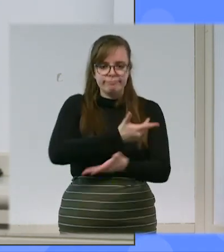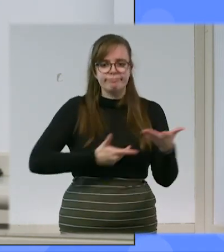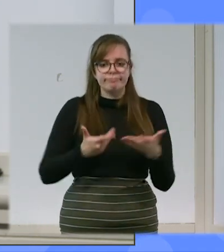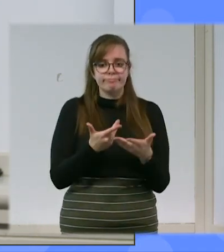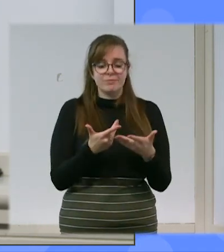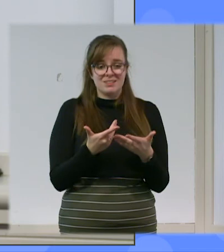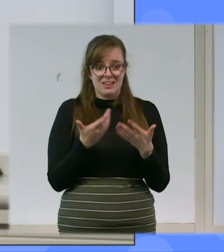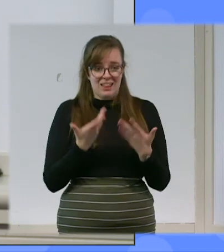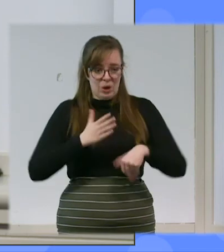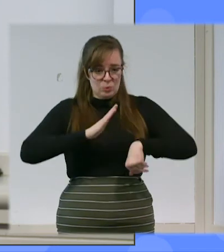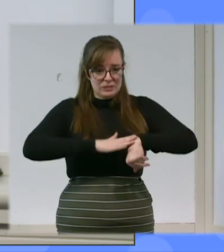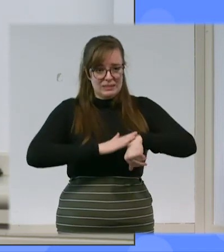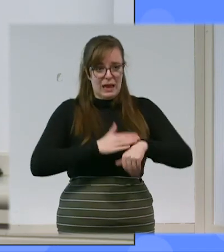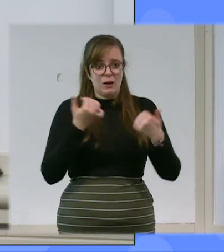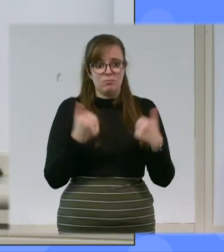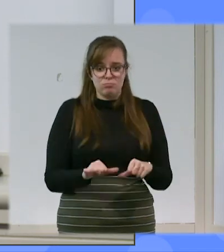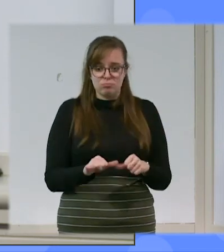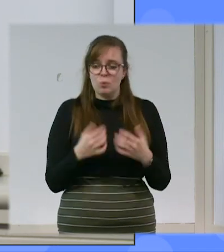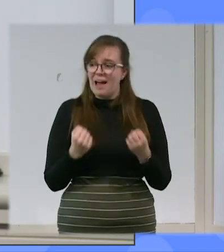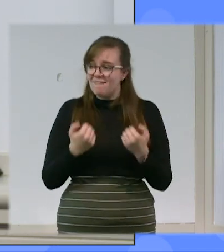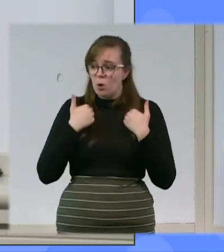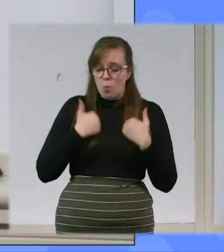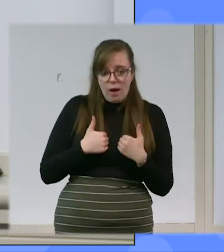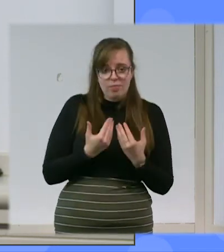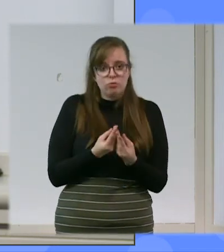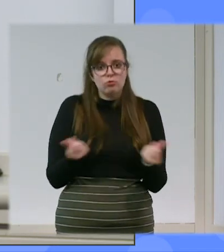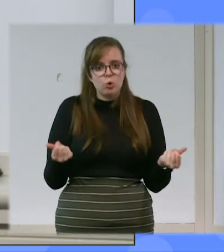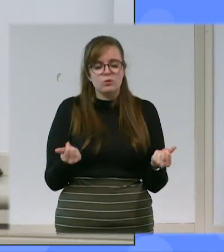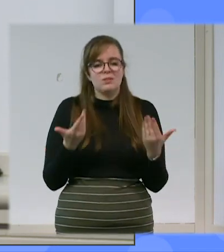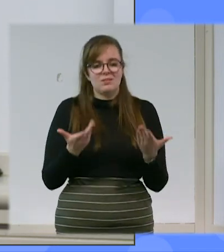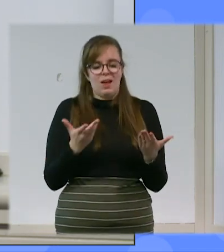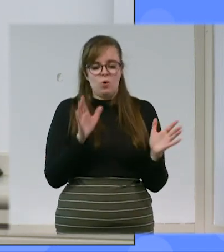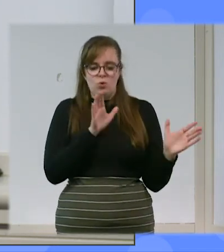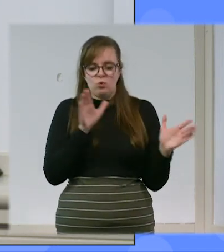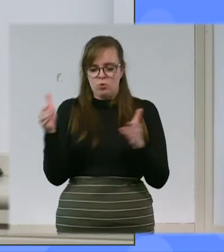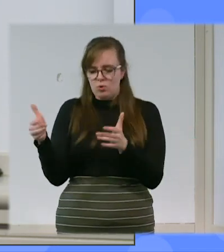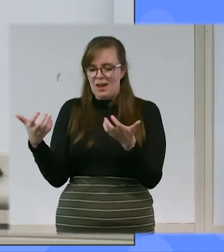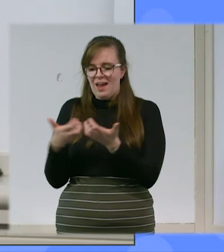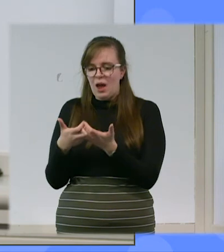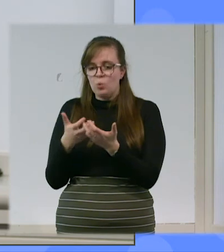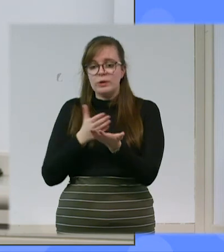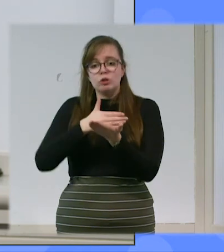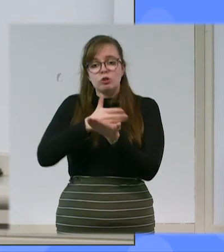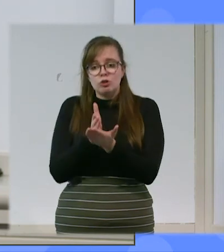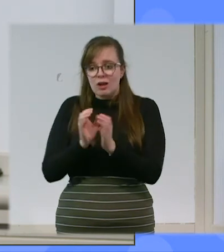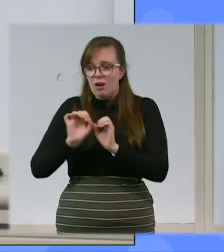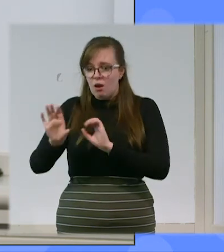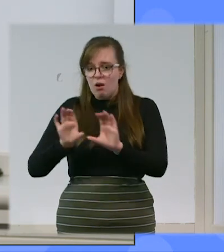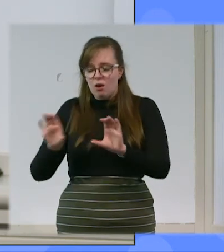have we've got enough wealth and resources and it's time to turn our attention to how we share them and how we cherish those wealth and resources